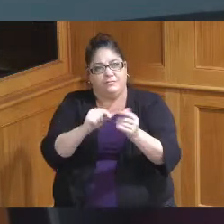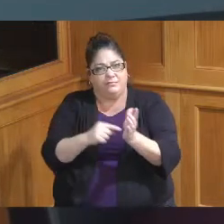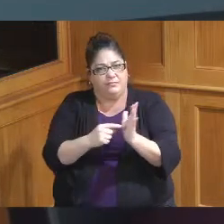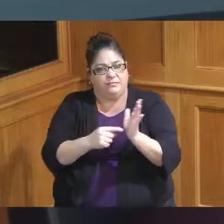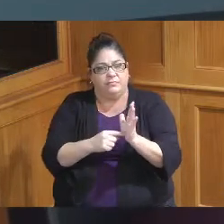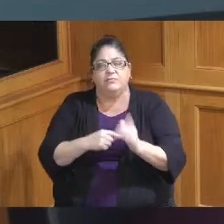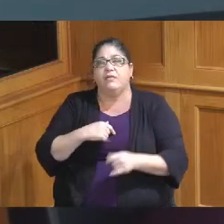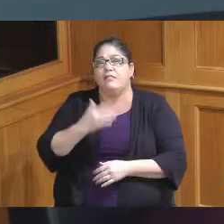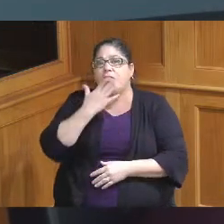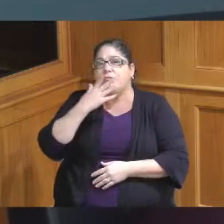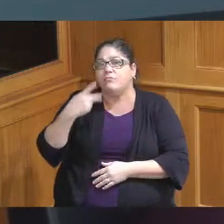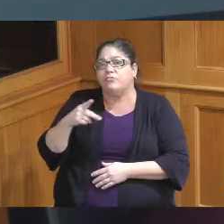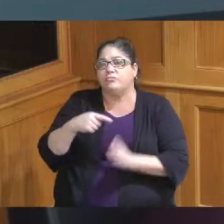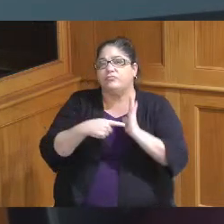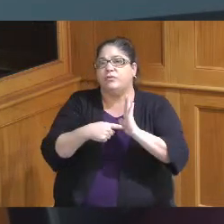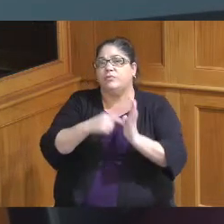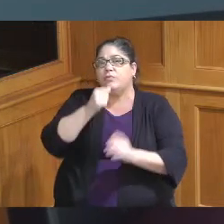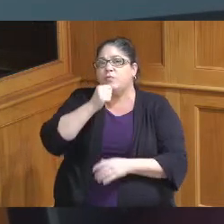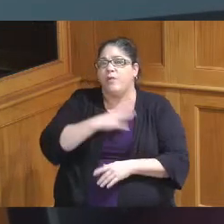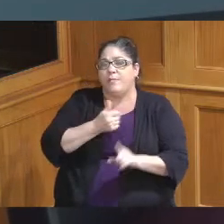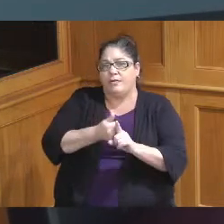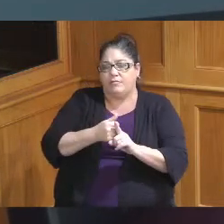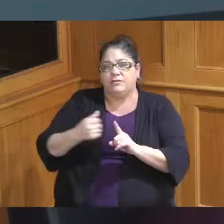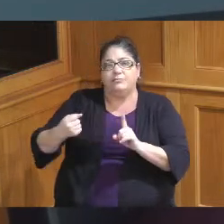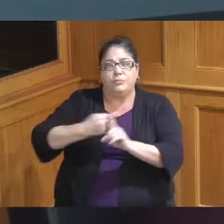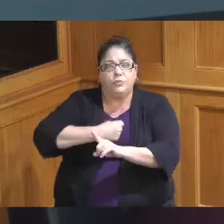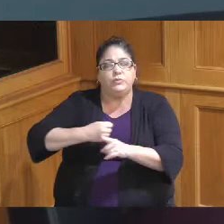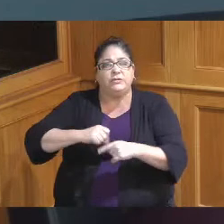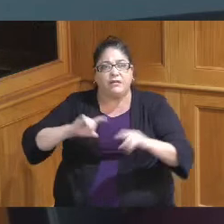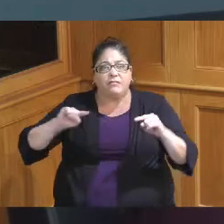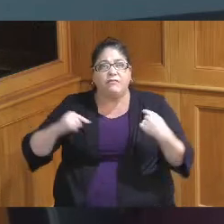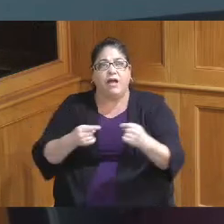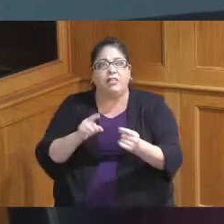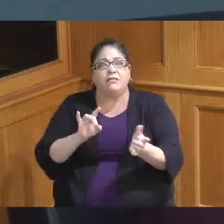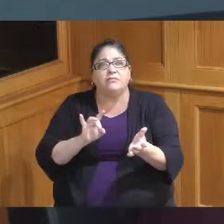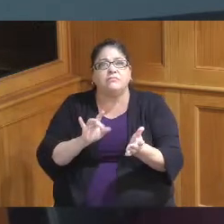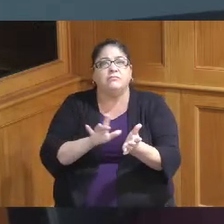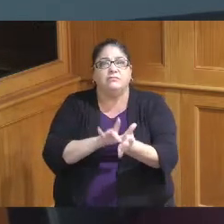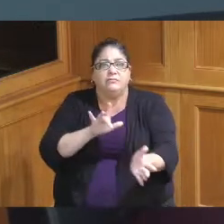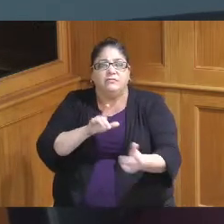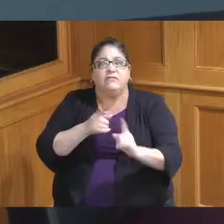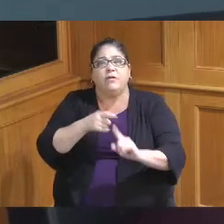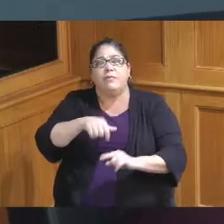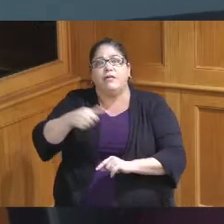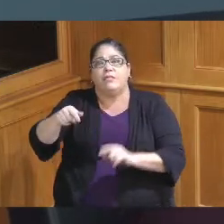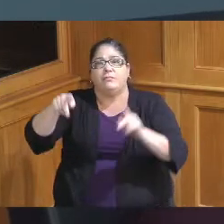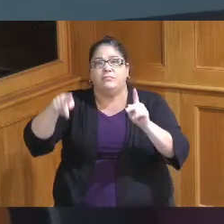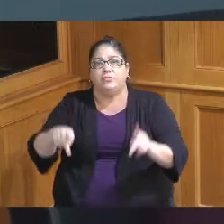represents women who have experienced abuse and violence at the hands of another purple represents